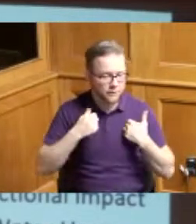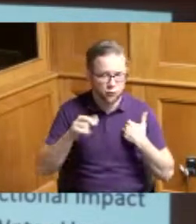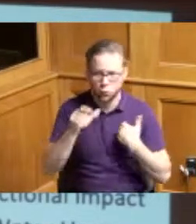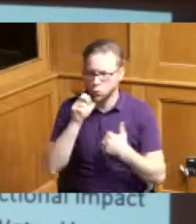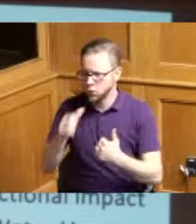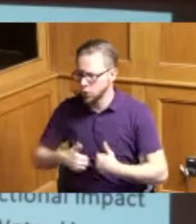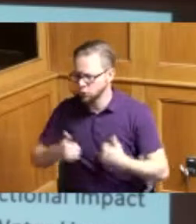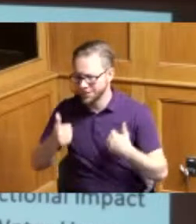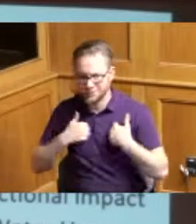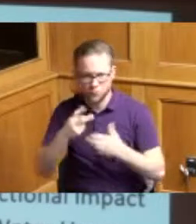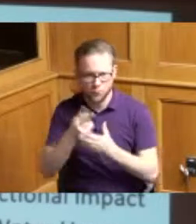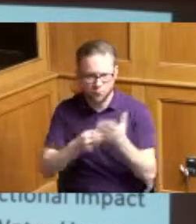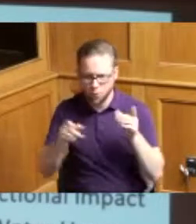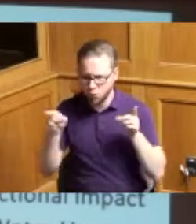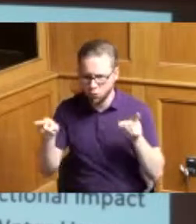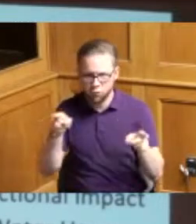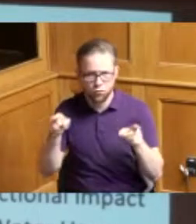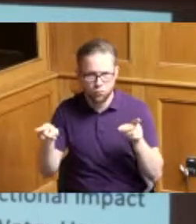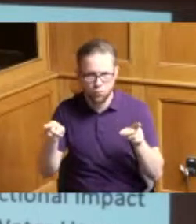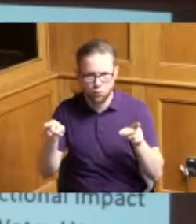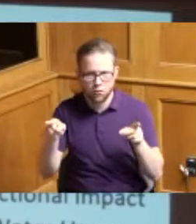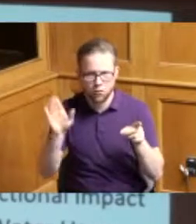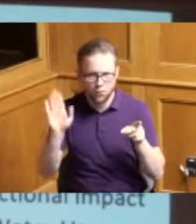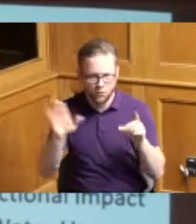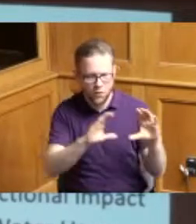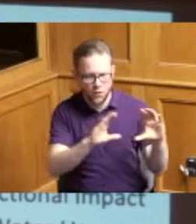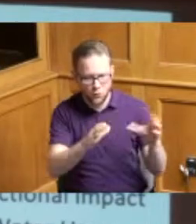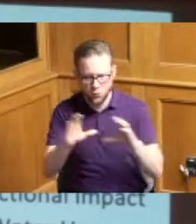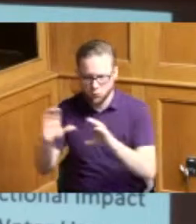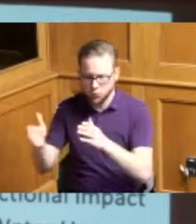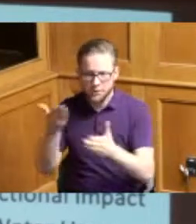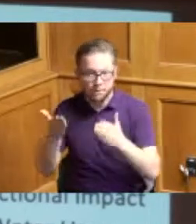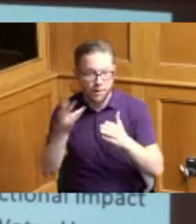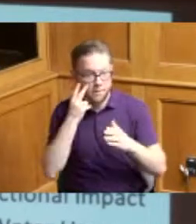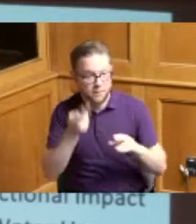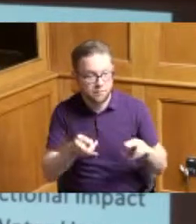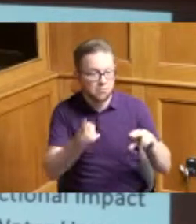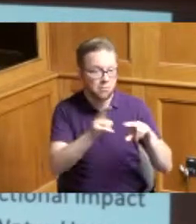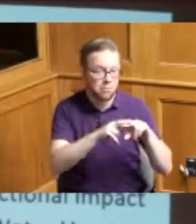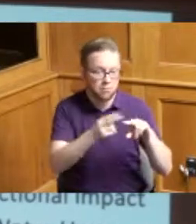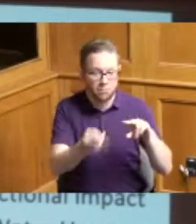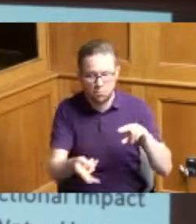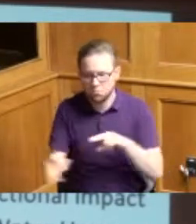both of those customer classes may have a directional impact the customer bill again as